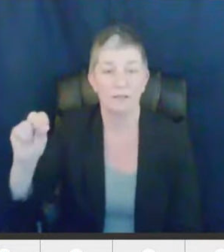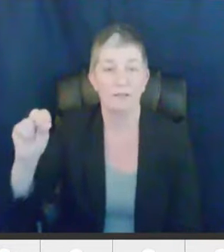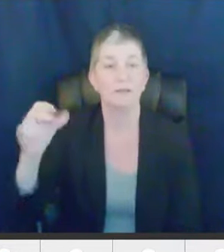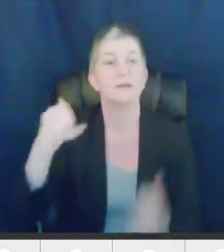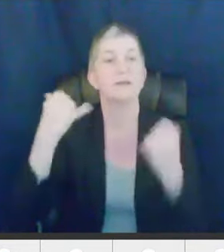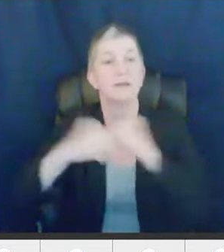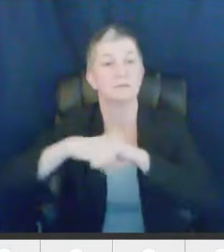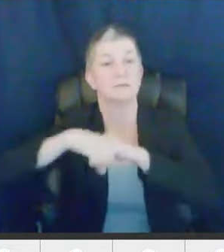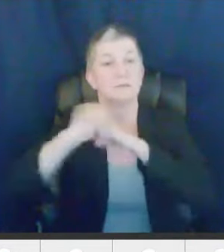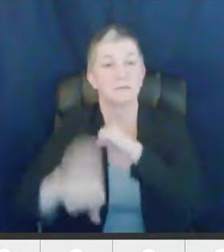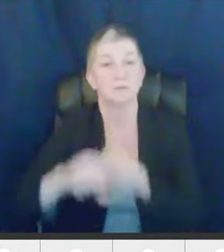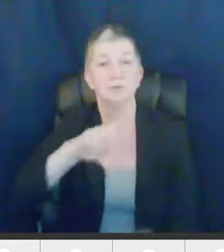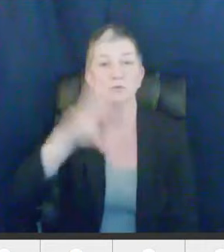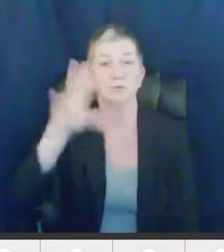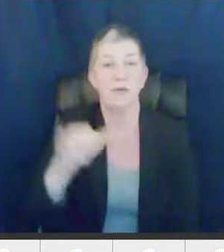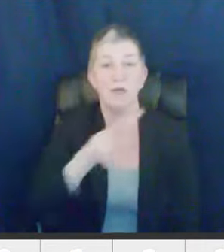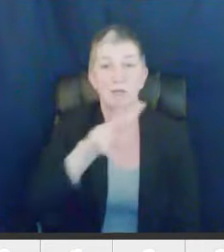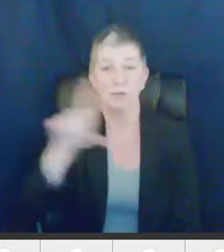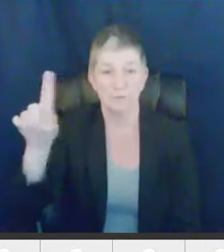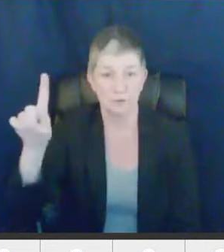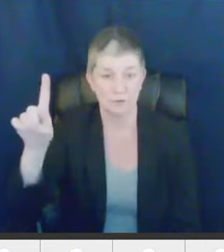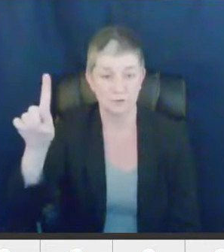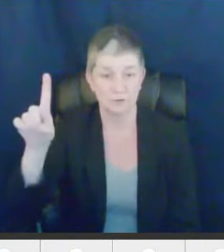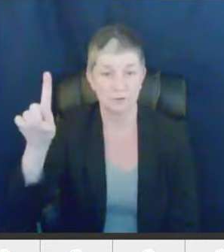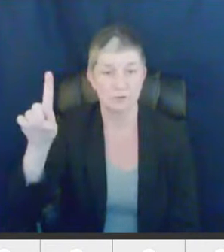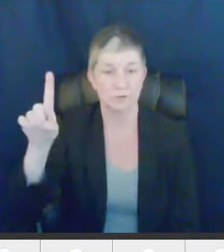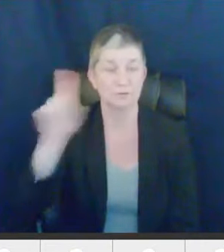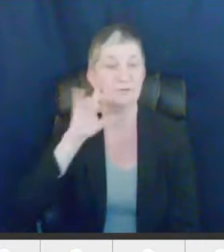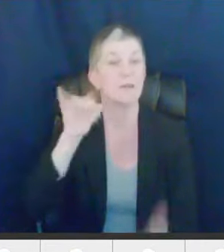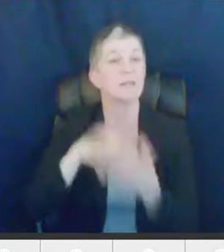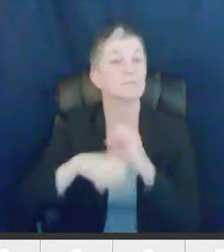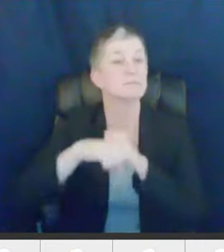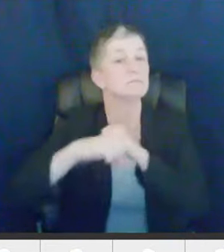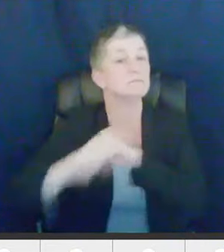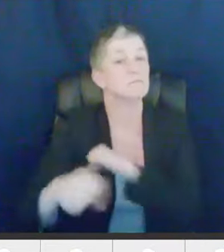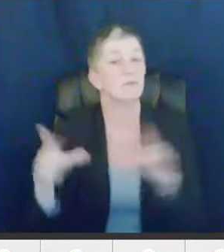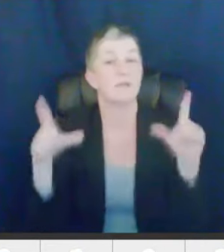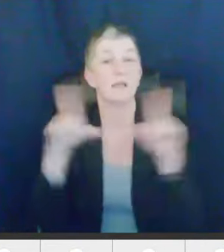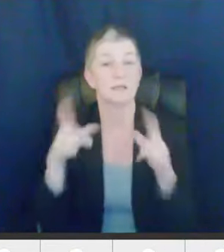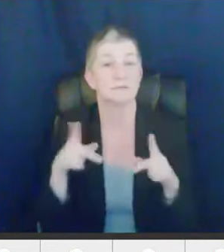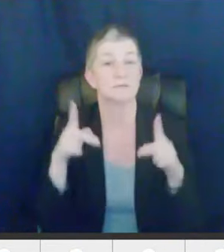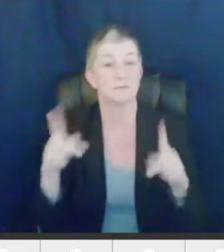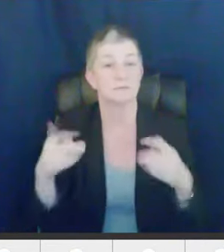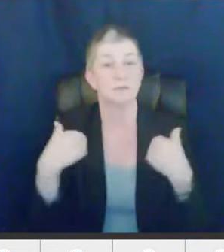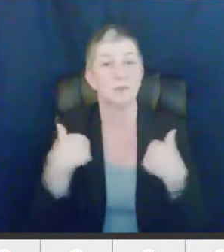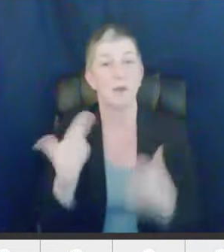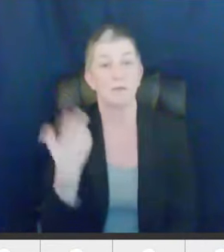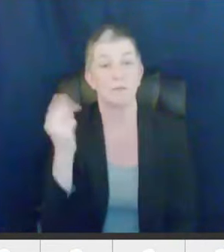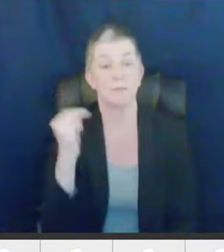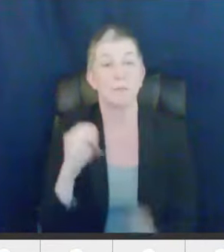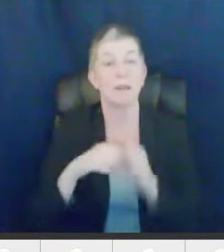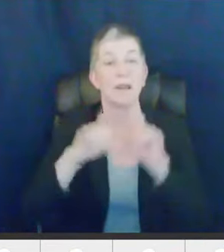31st the extension of license to carry permit expiration dates is necessary due